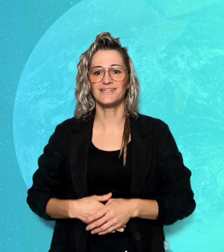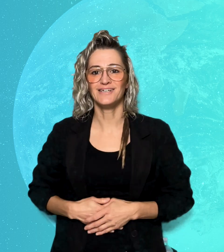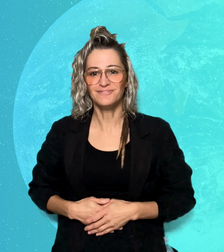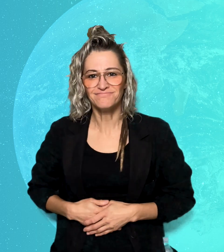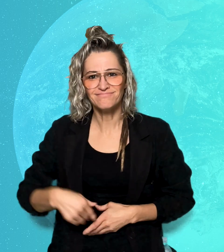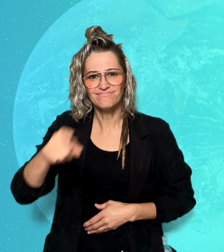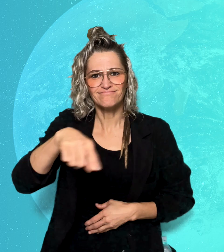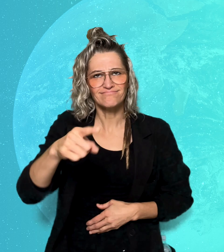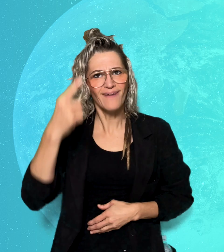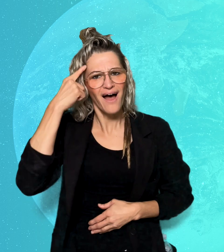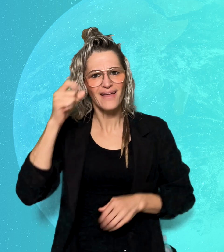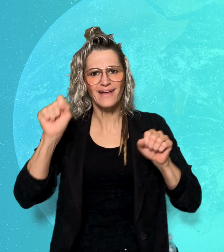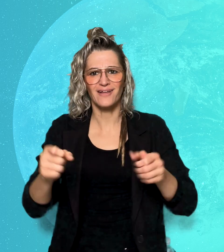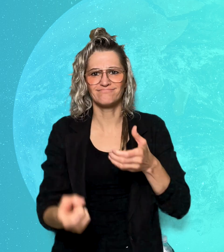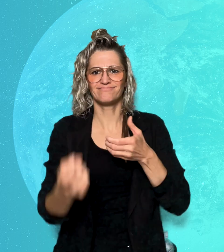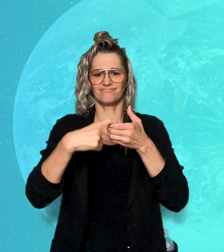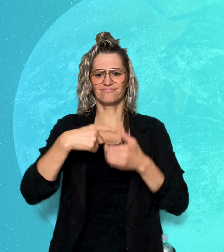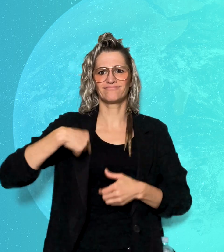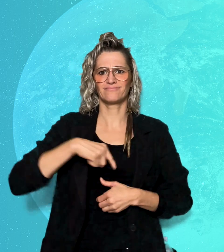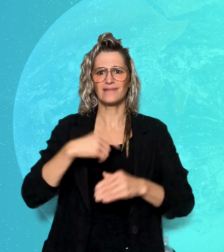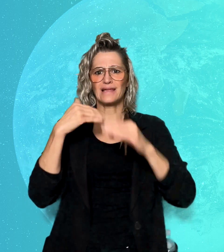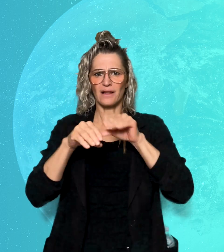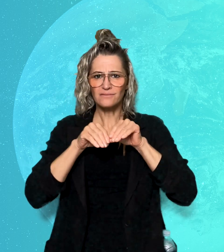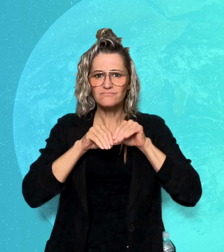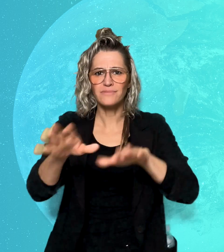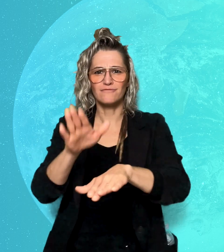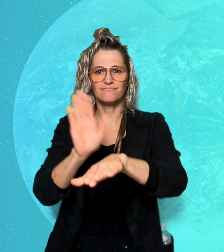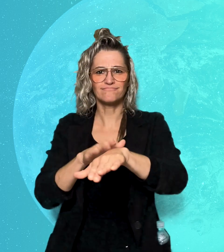Be sure to subscribe to our email newsletter